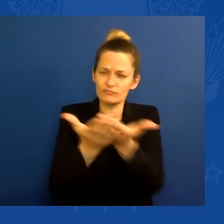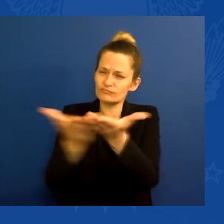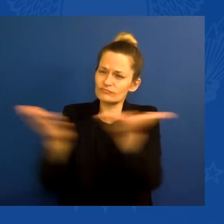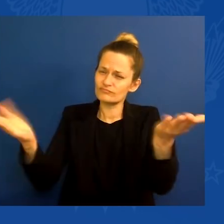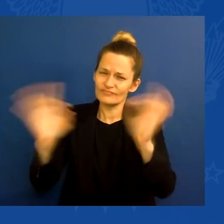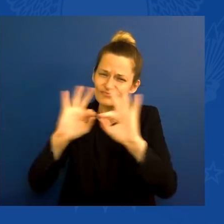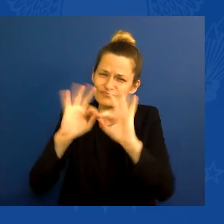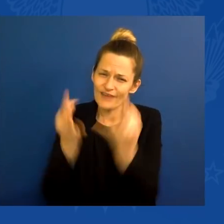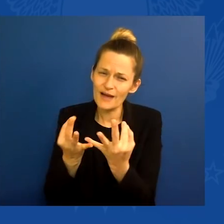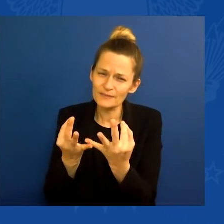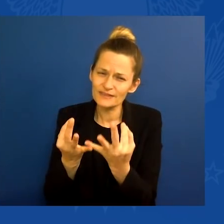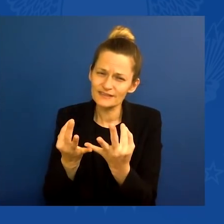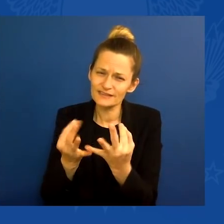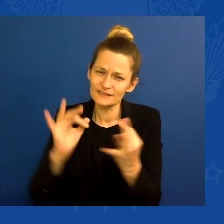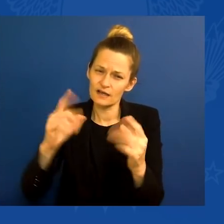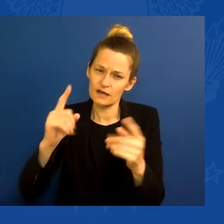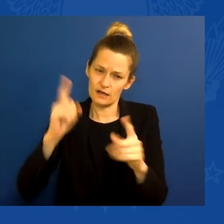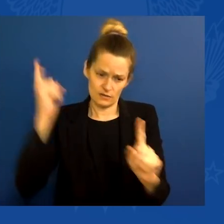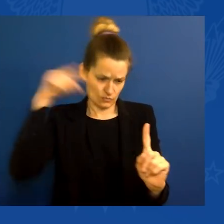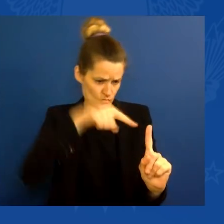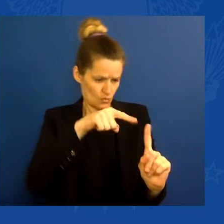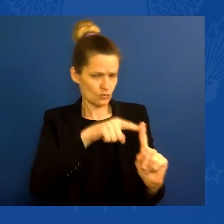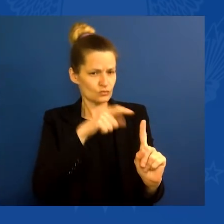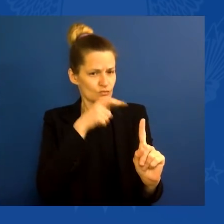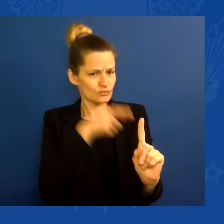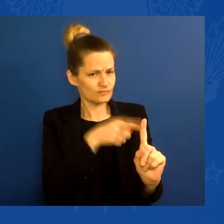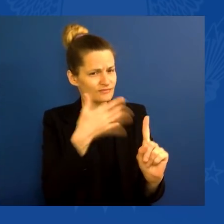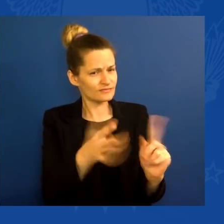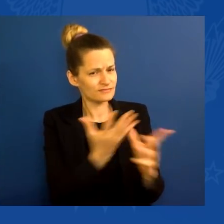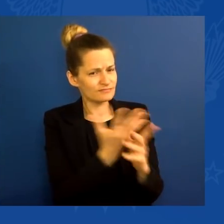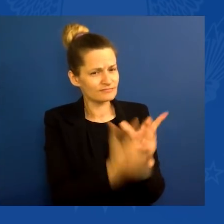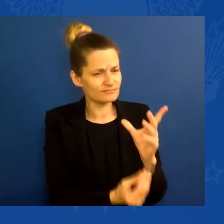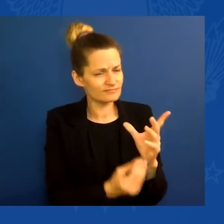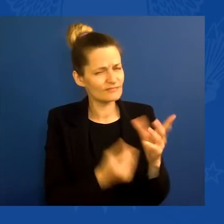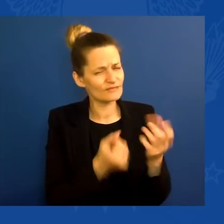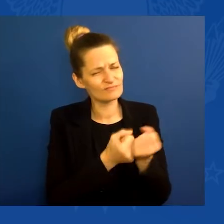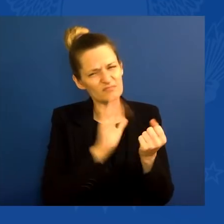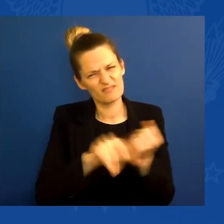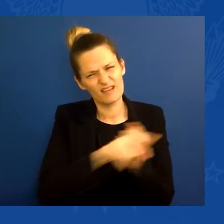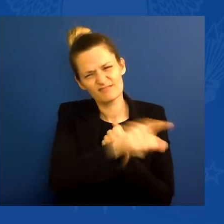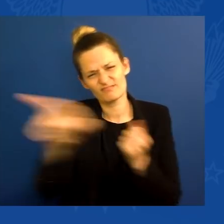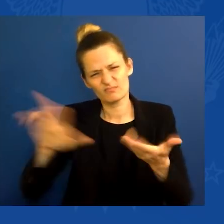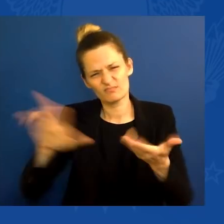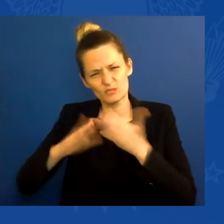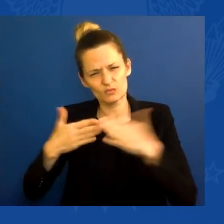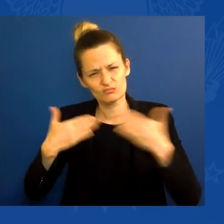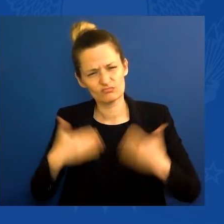As president of the National Fraternal Order of Police, I have the honor of standing before you today, representing law enforcement officers